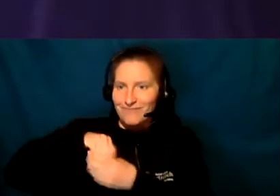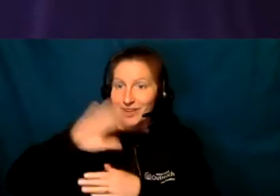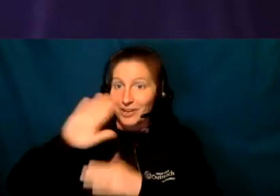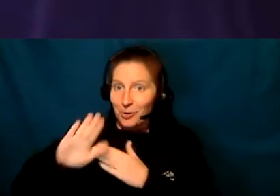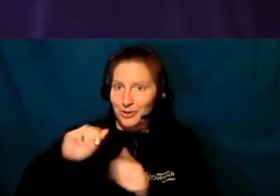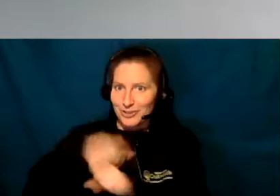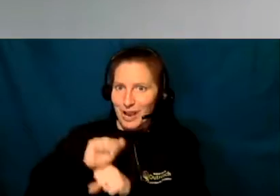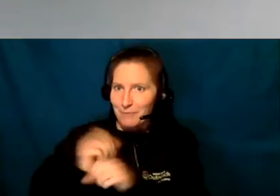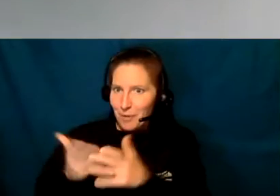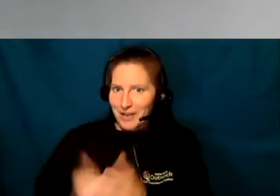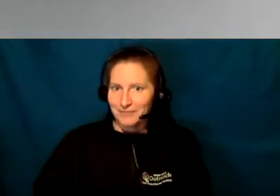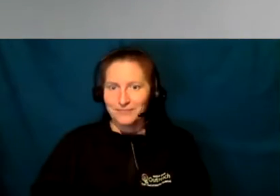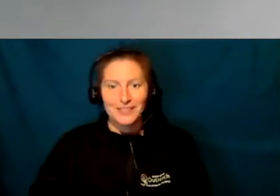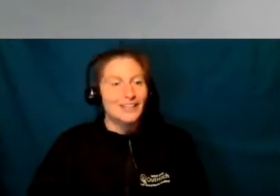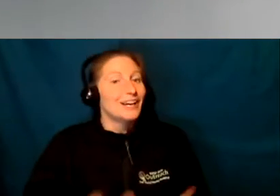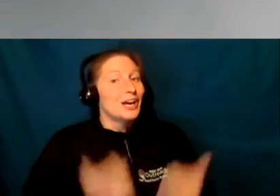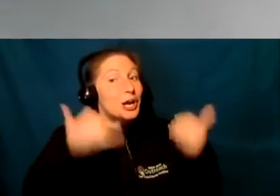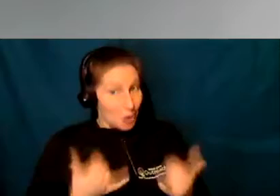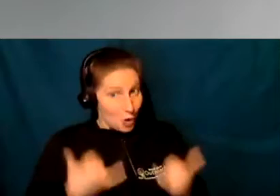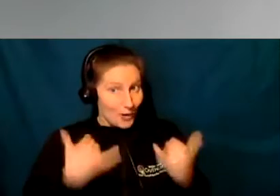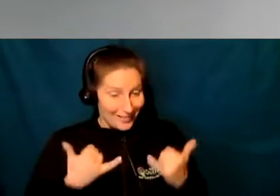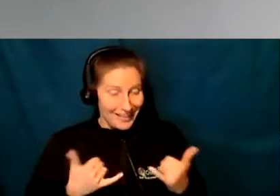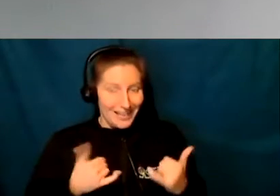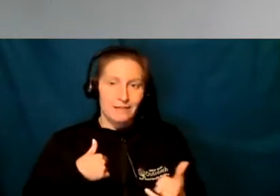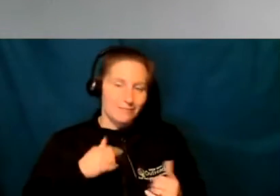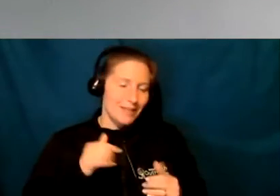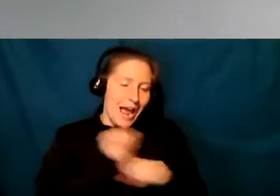Johnna: Currently, I work with preschoolers, and